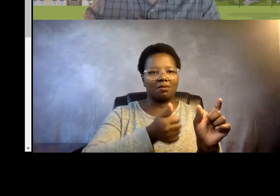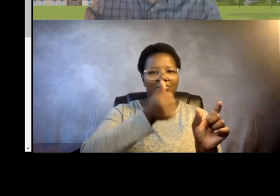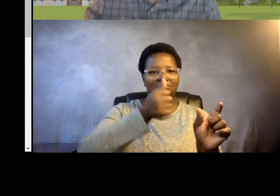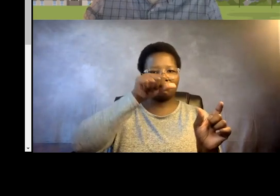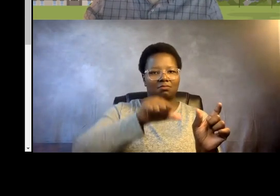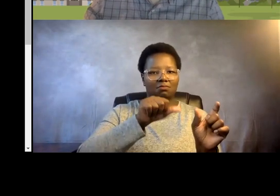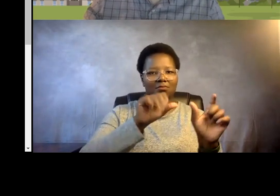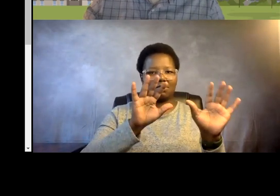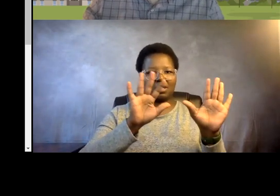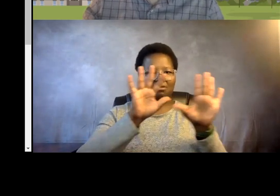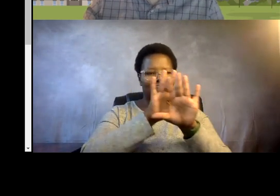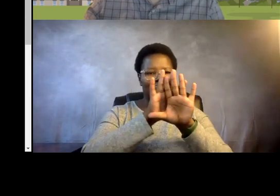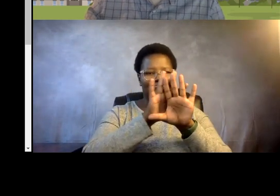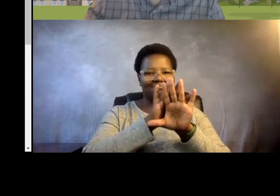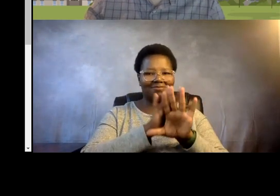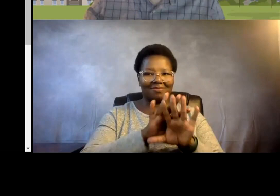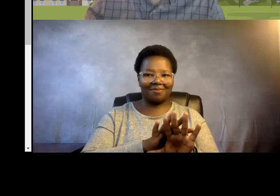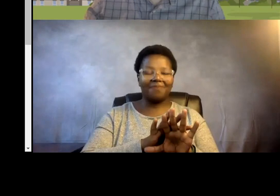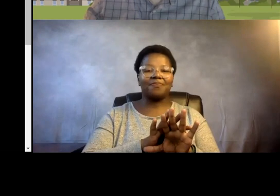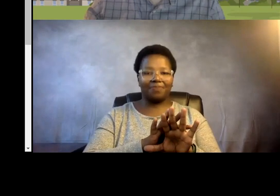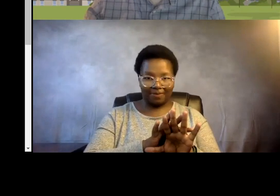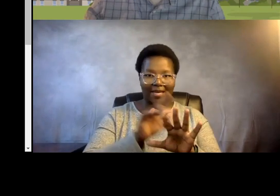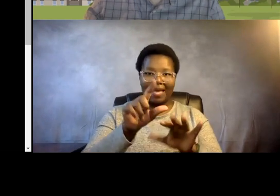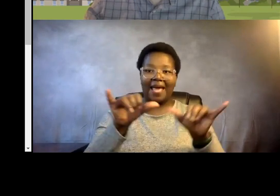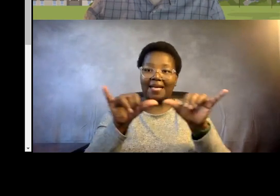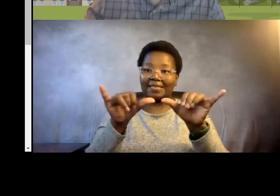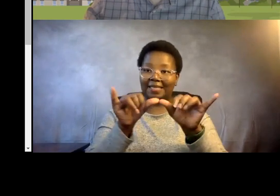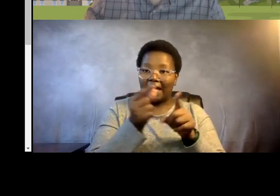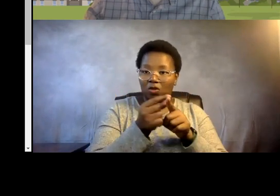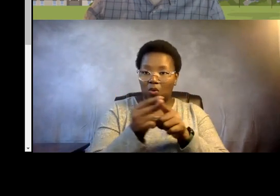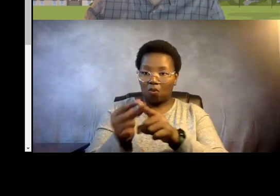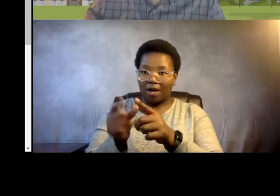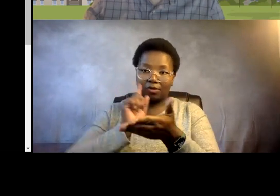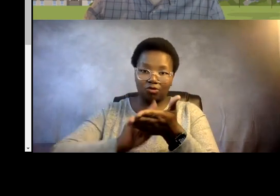look at size because size of text can impact how much contrast is required, so it does factor that.